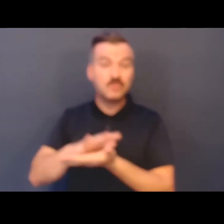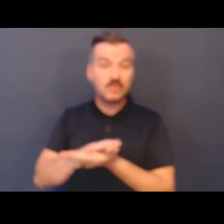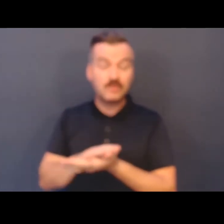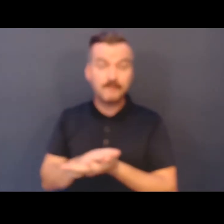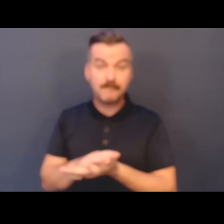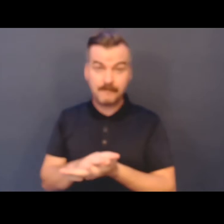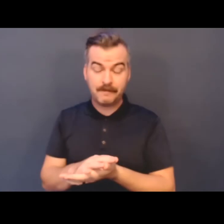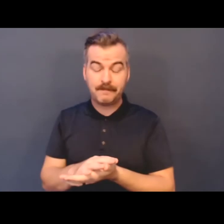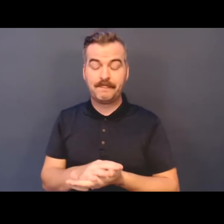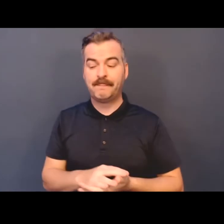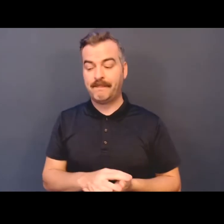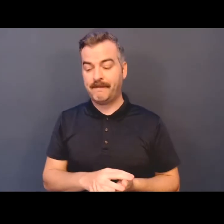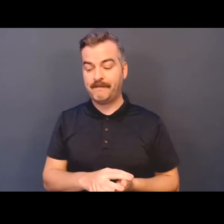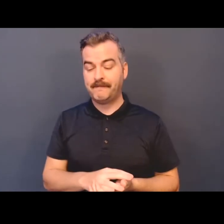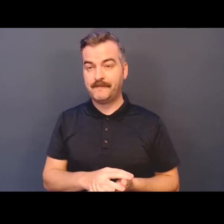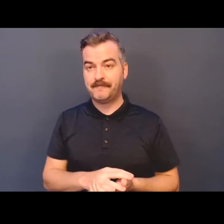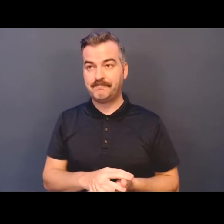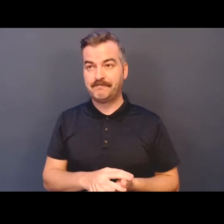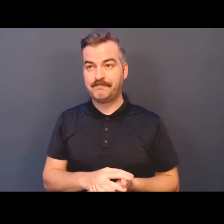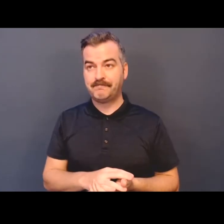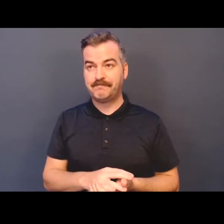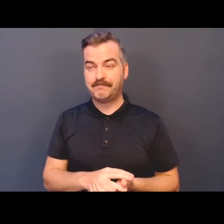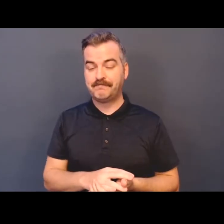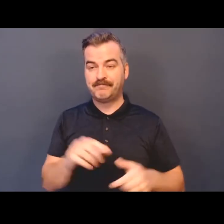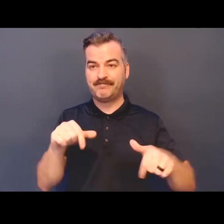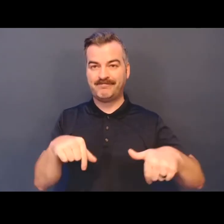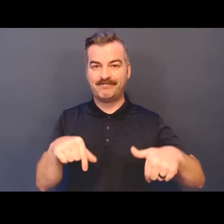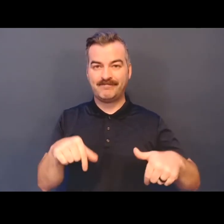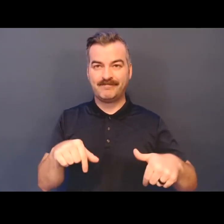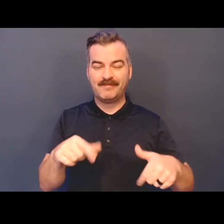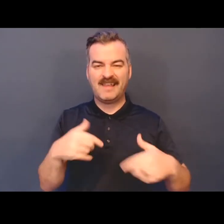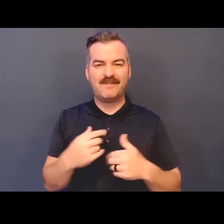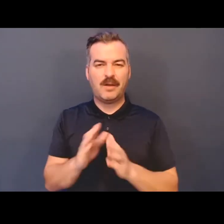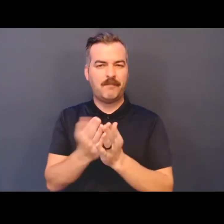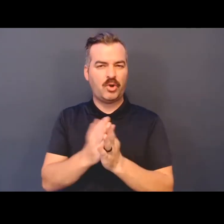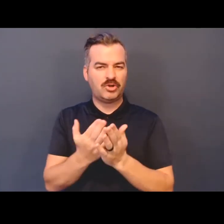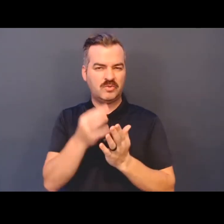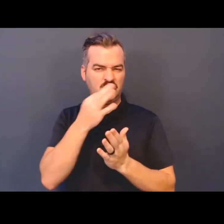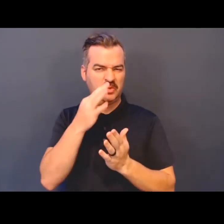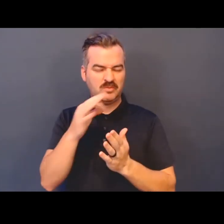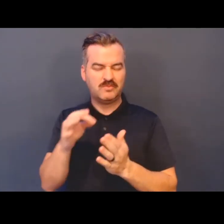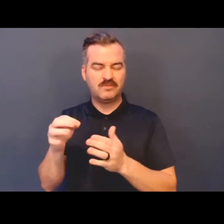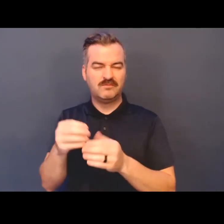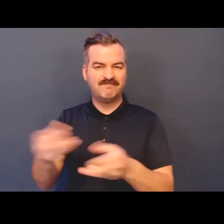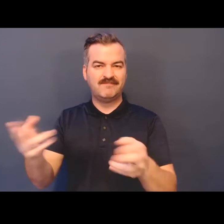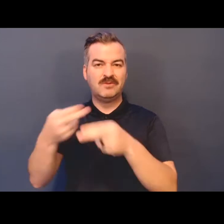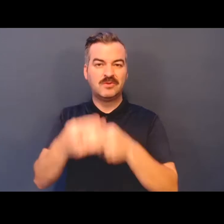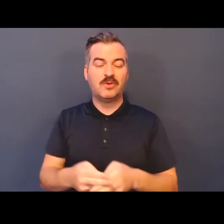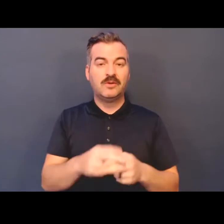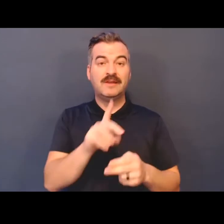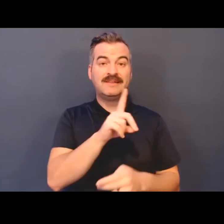15:06:48 The. There is a book coming out called the disability bioethics reader. It's coming